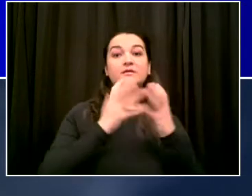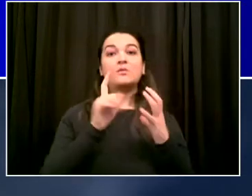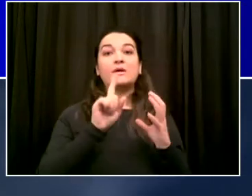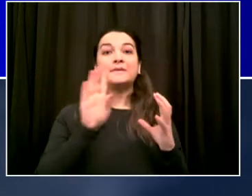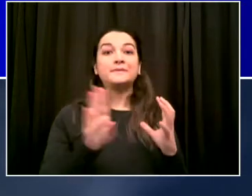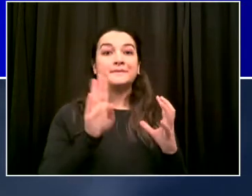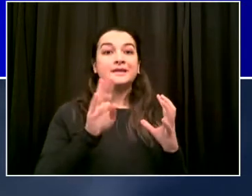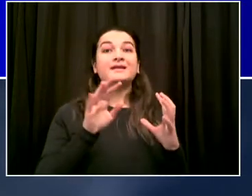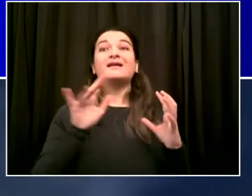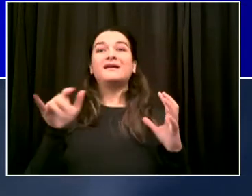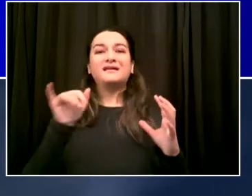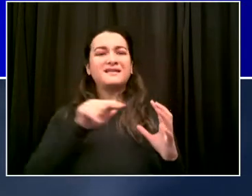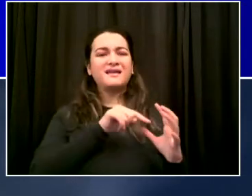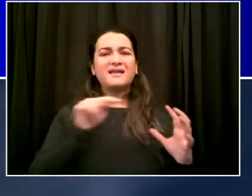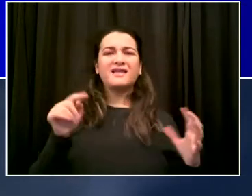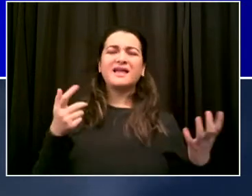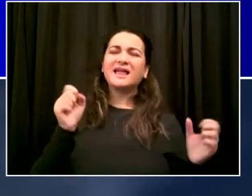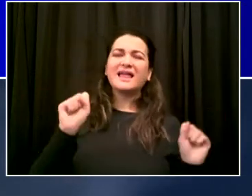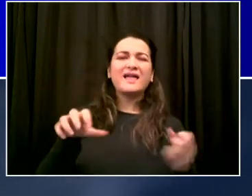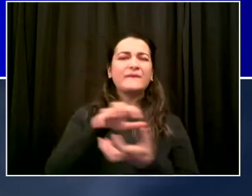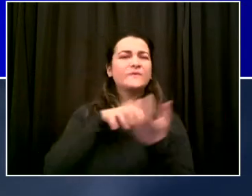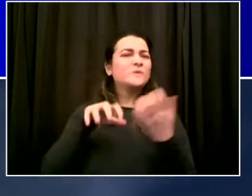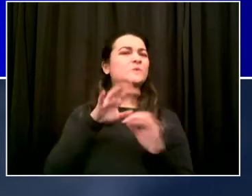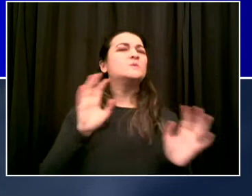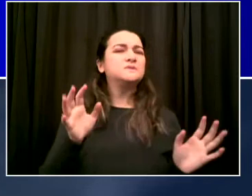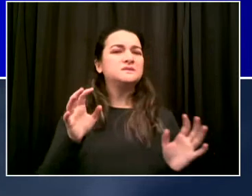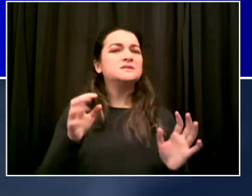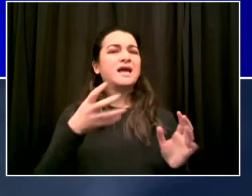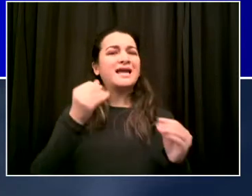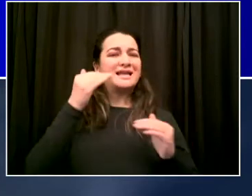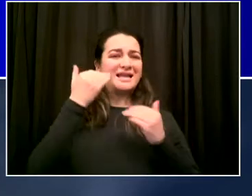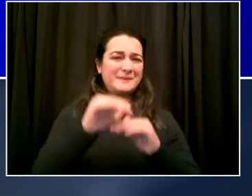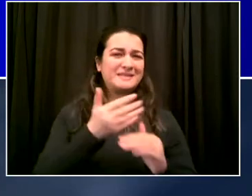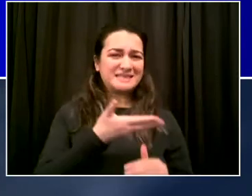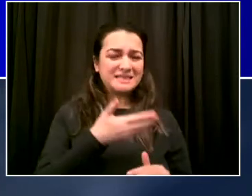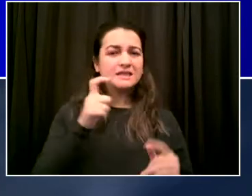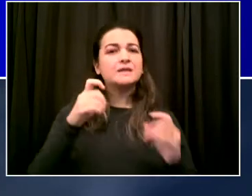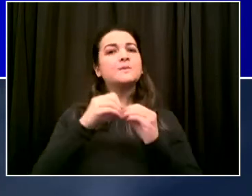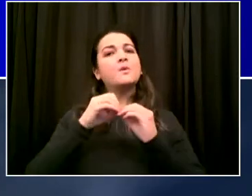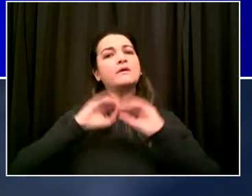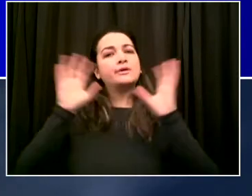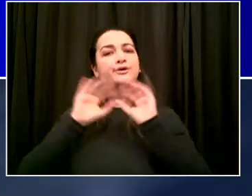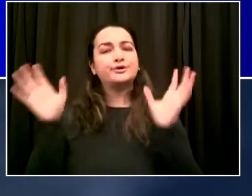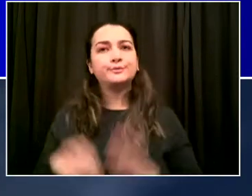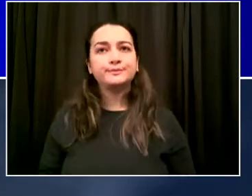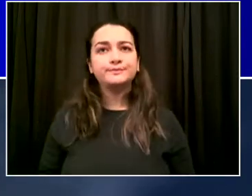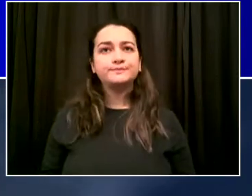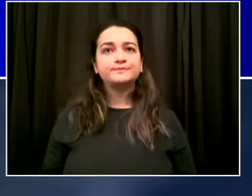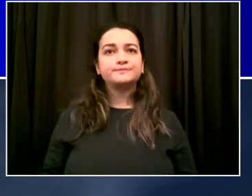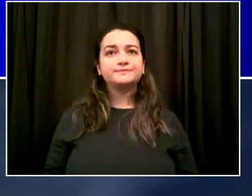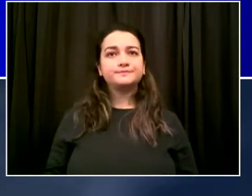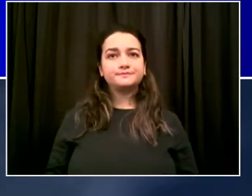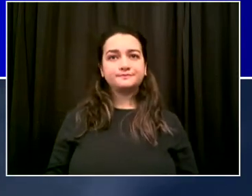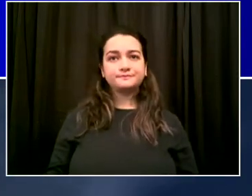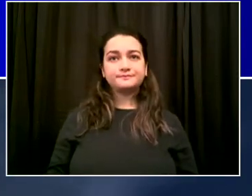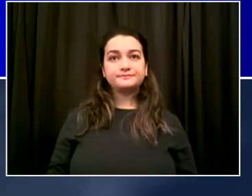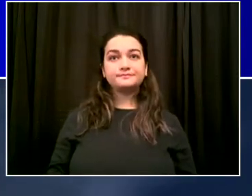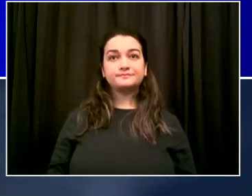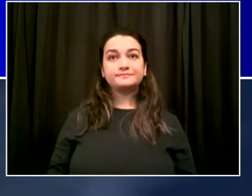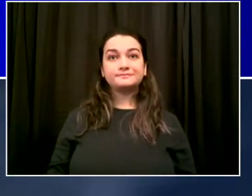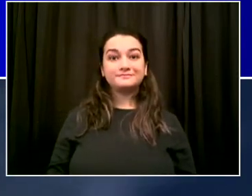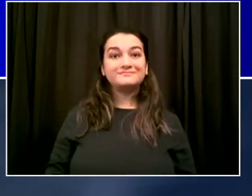WE ABSOLUTELY